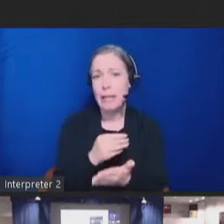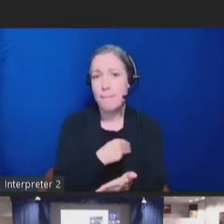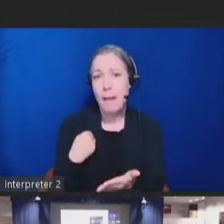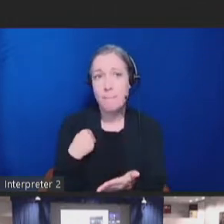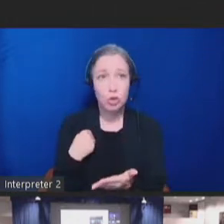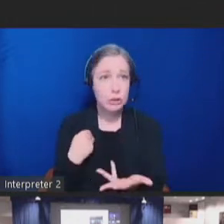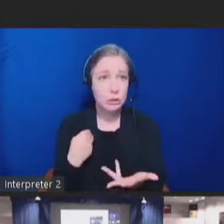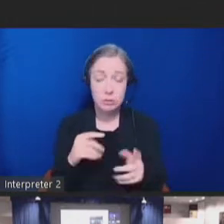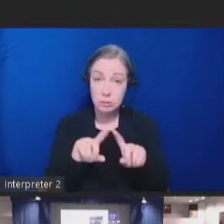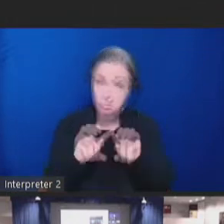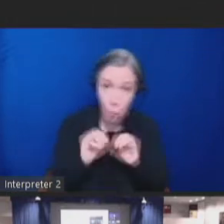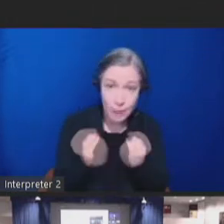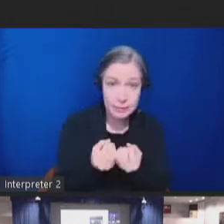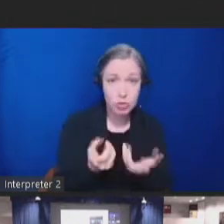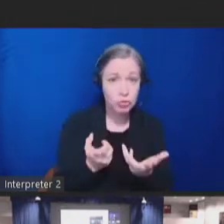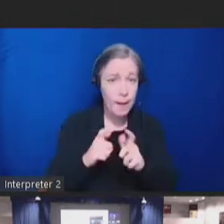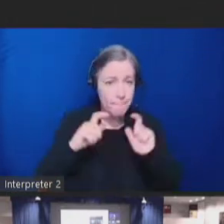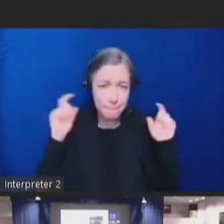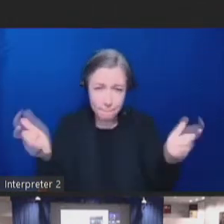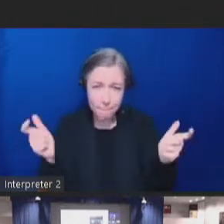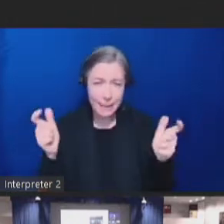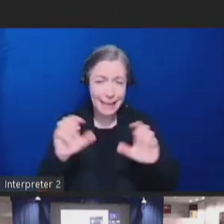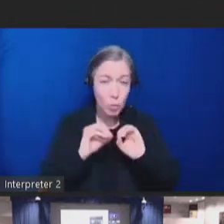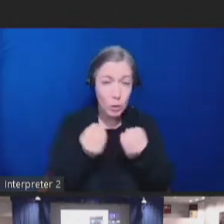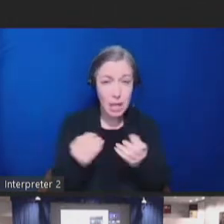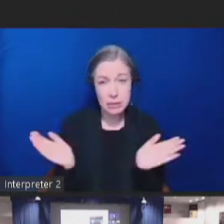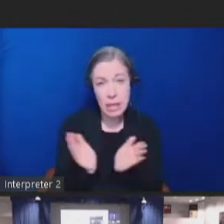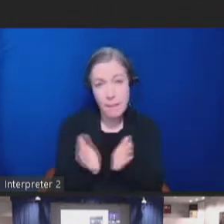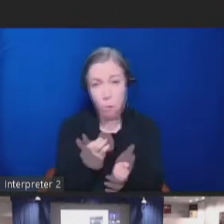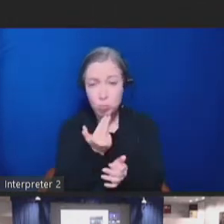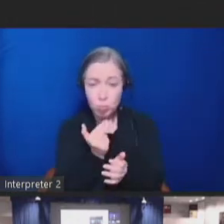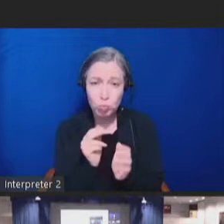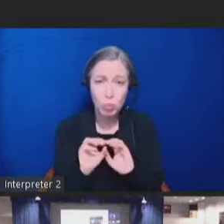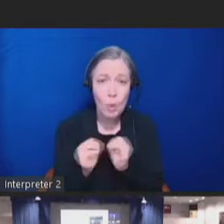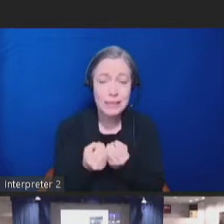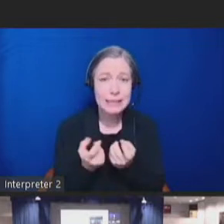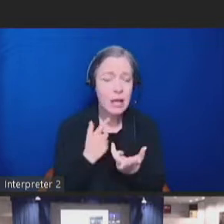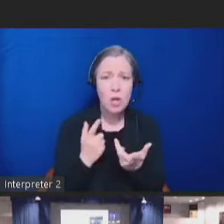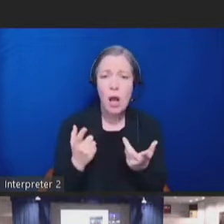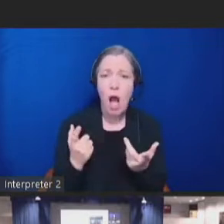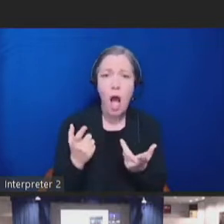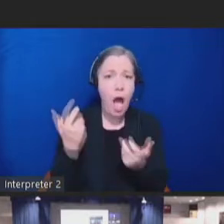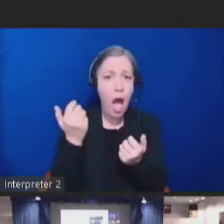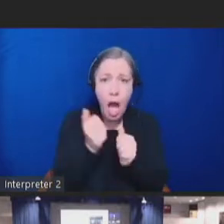And communities all around the country, who joined us at the start, right, of this launch